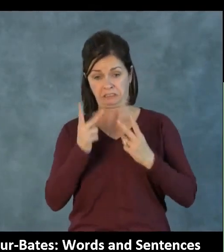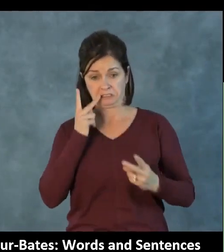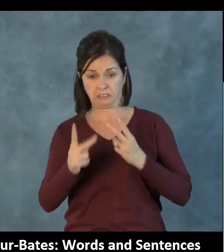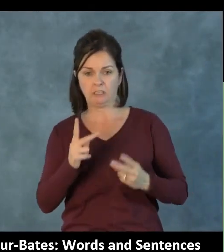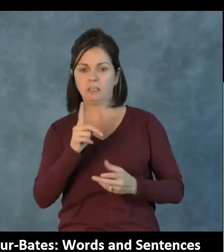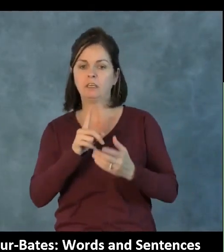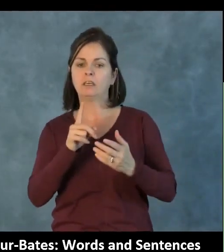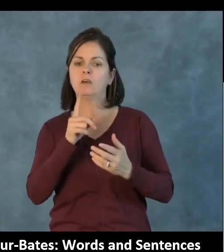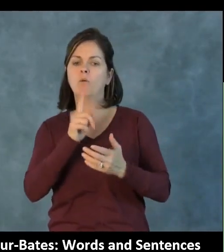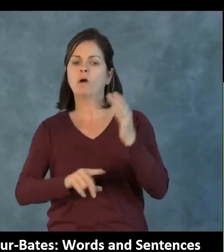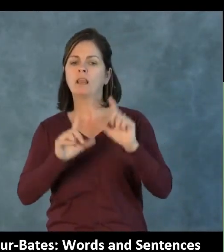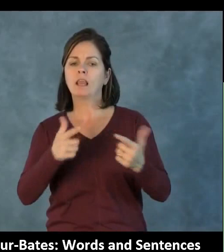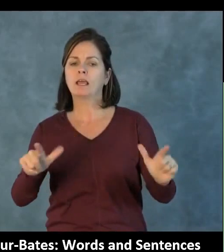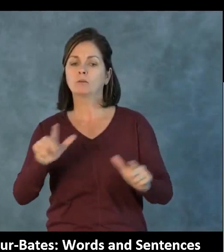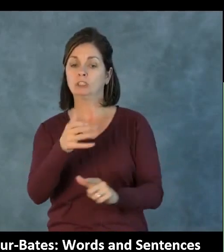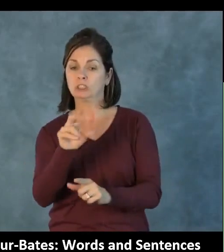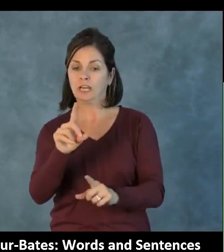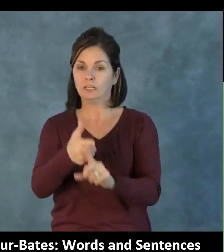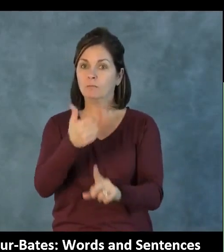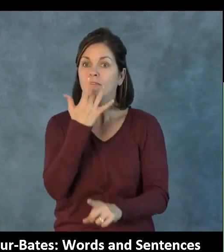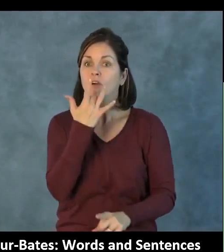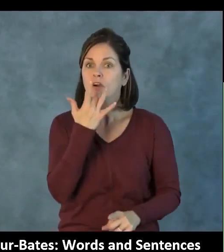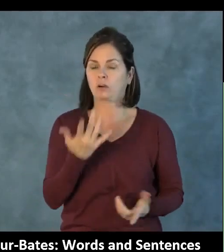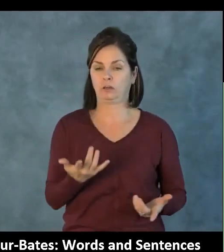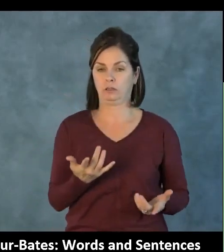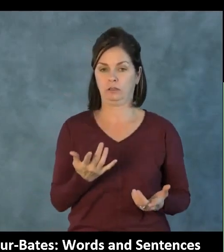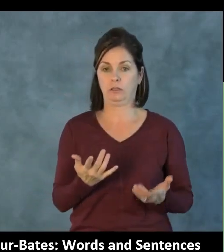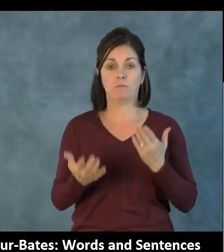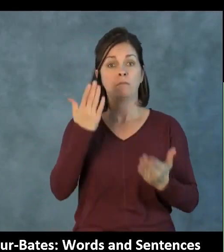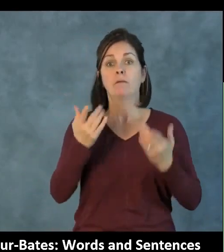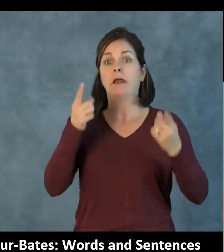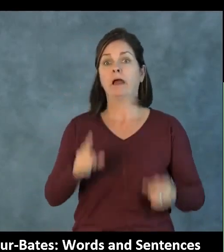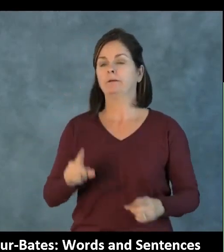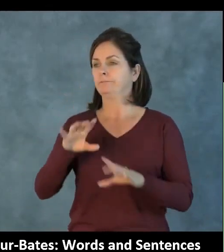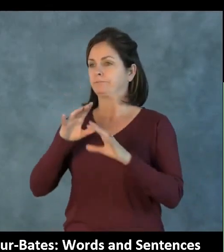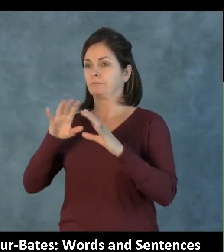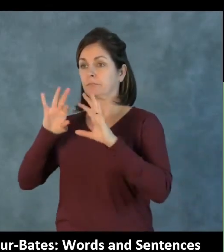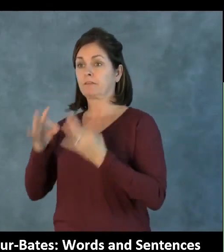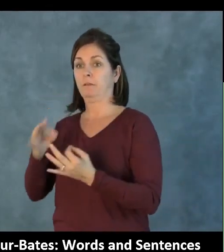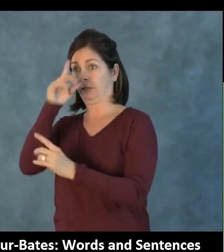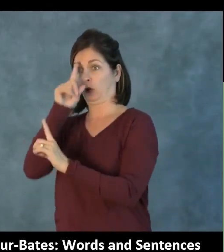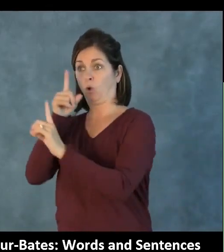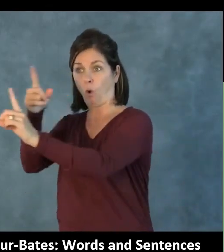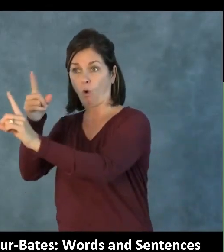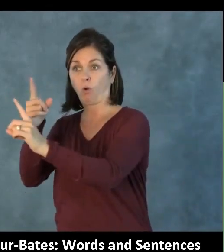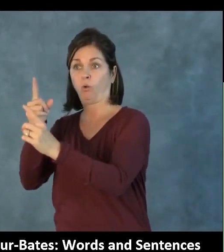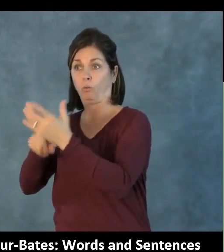that is preferred by the child, in terms of usage. Sometimes you may see a mismatch between